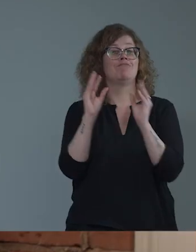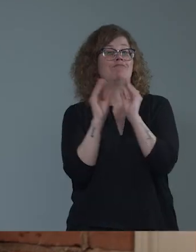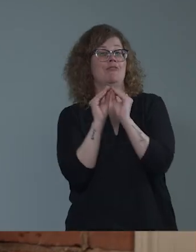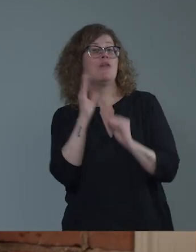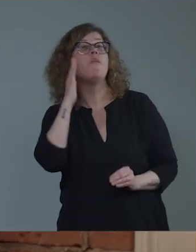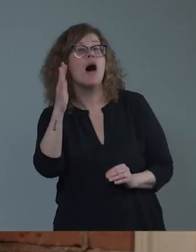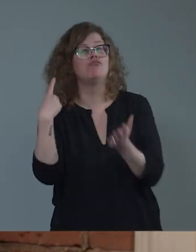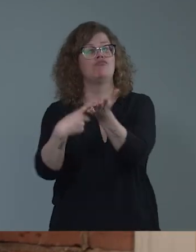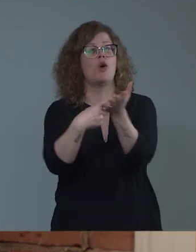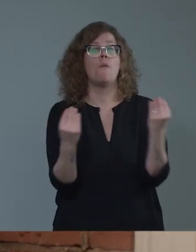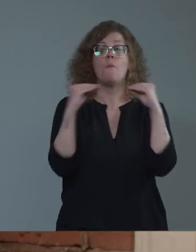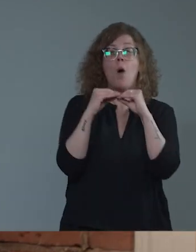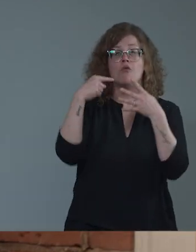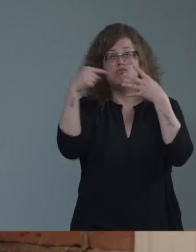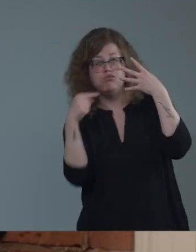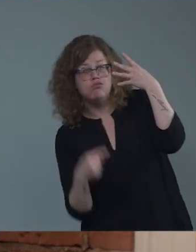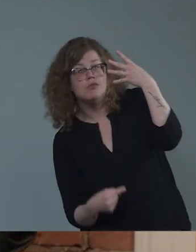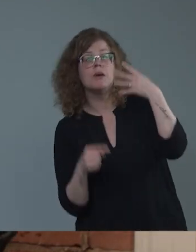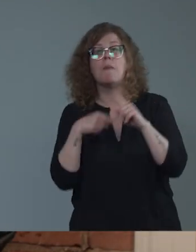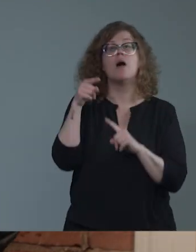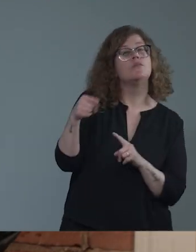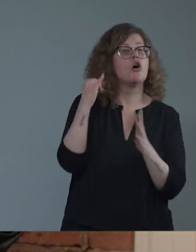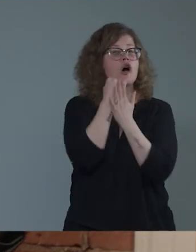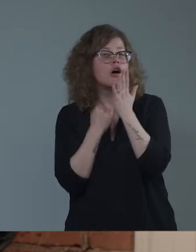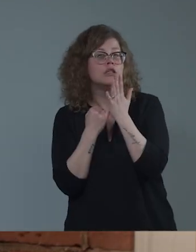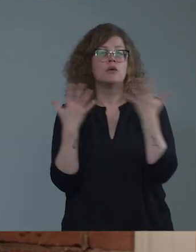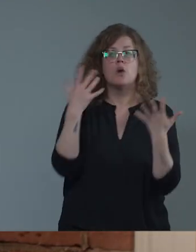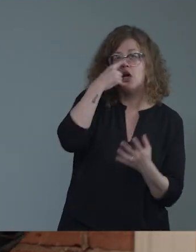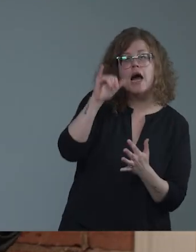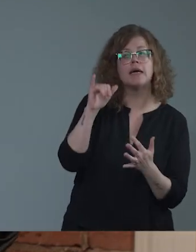Thank you for joining me for this high-level overview of the process flow. So I know there